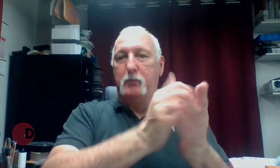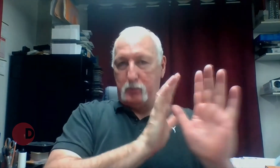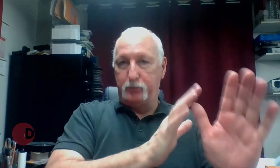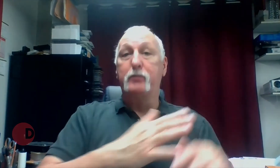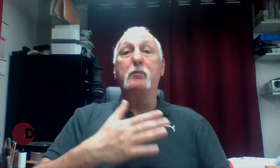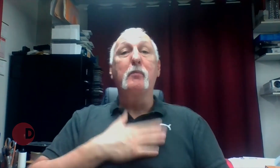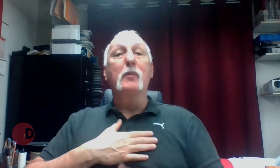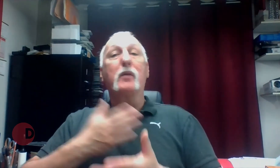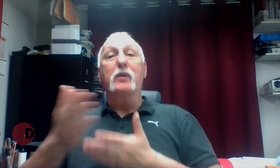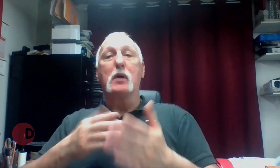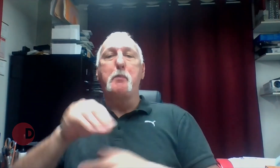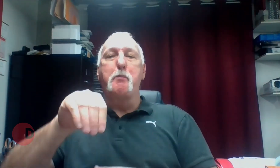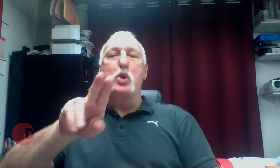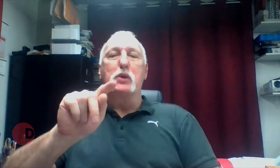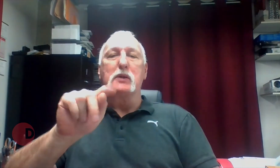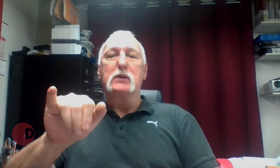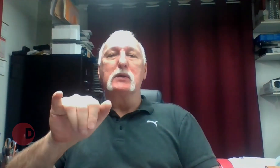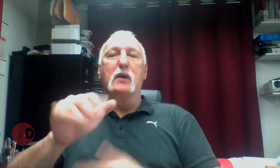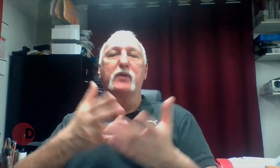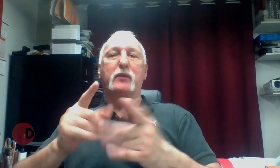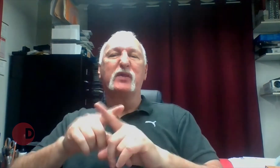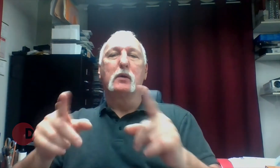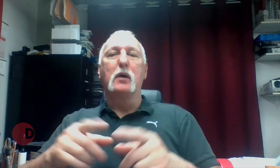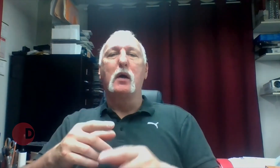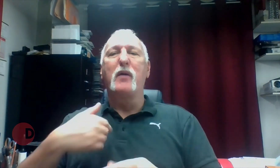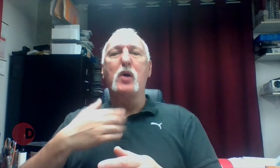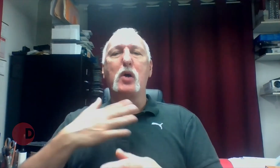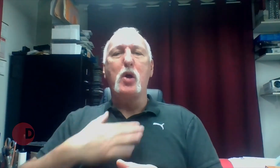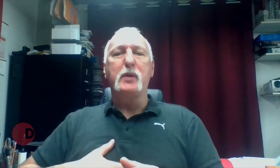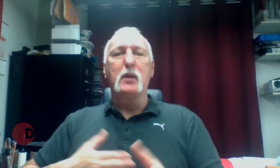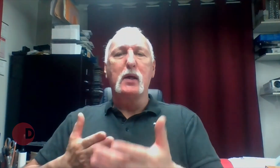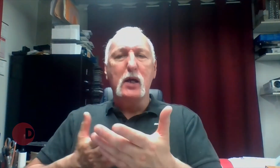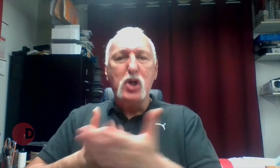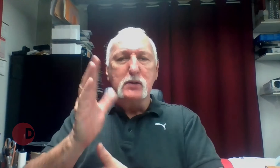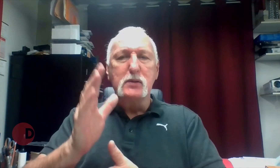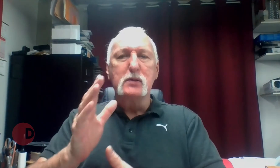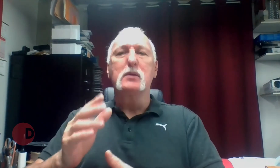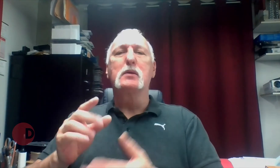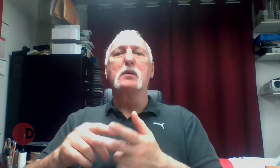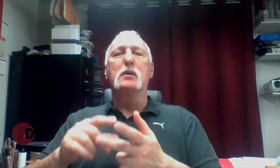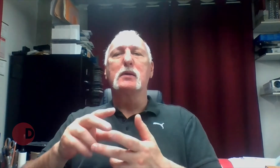We offer multiple services including human rights, discrimination,